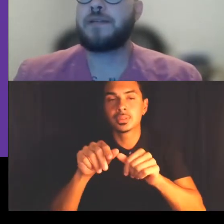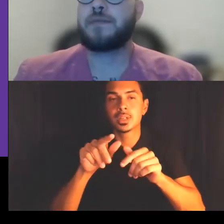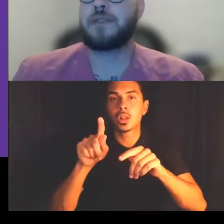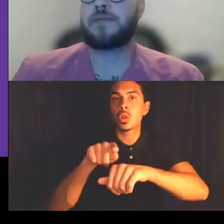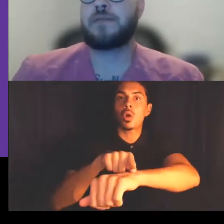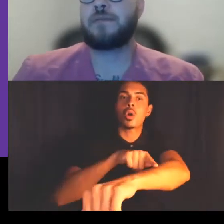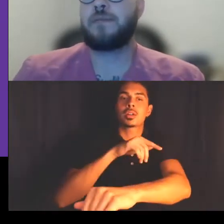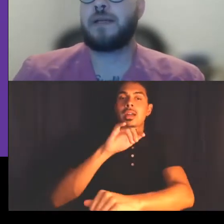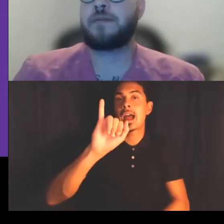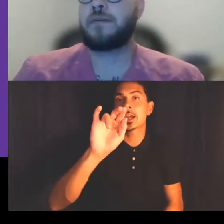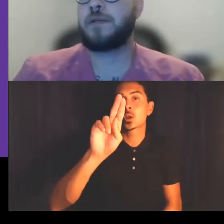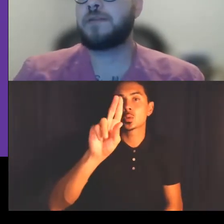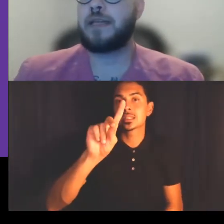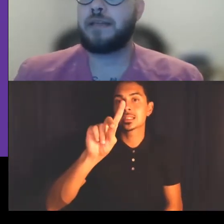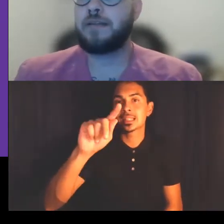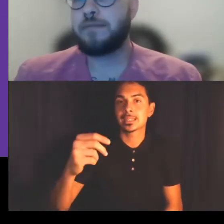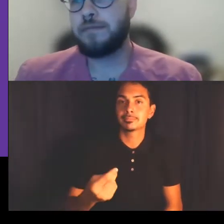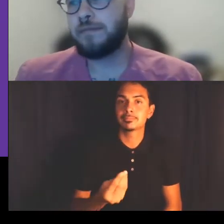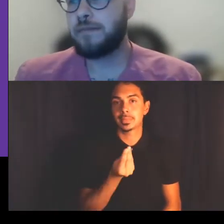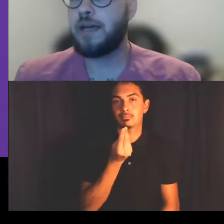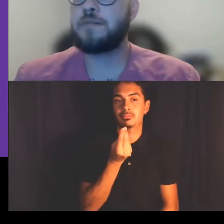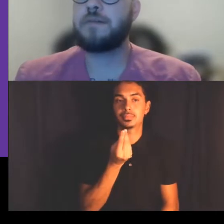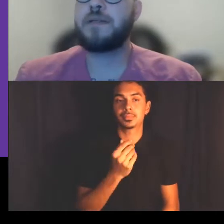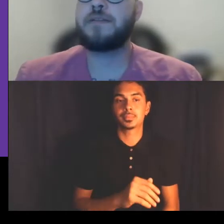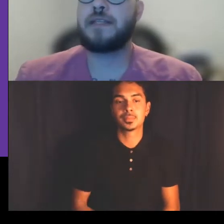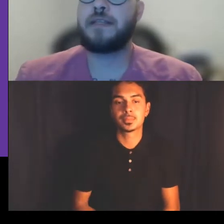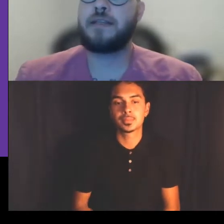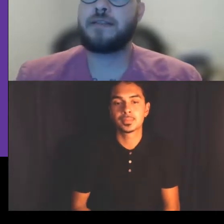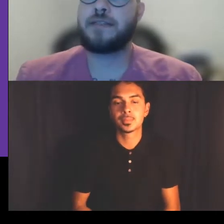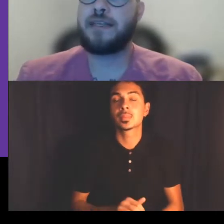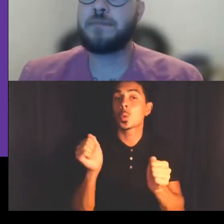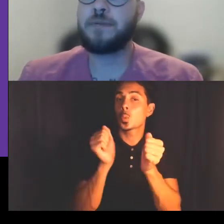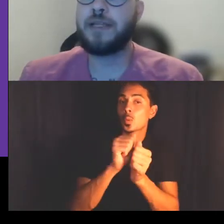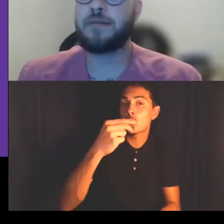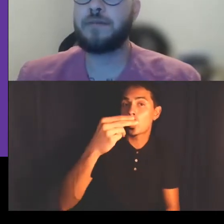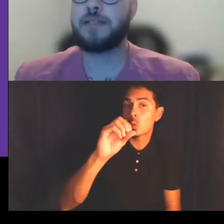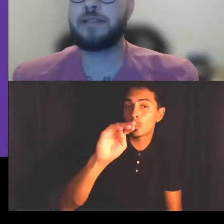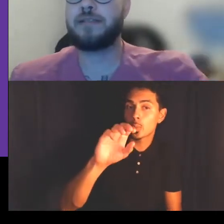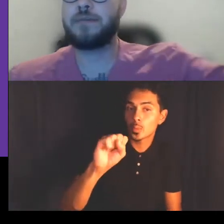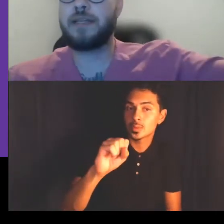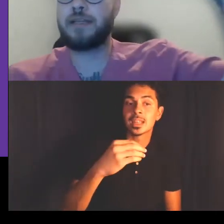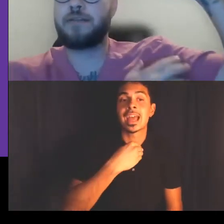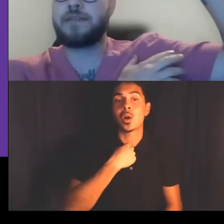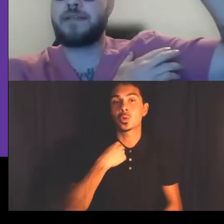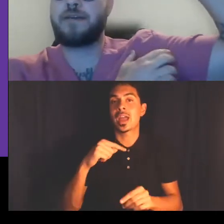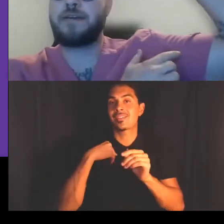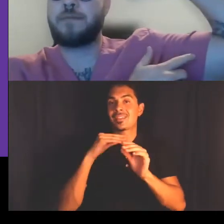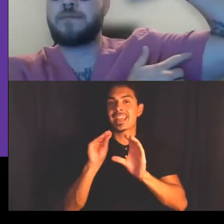There's ones with hormones and not hormones, and then there's the implant, which is the one that goes in the arm.